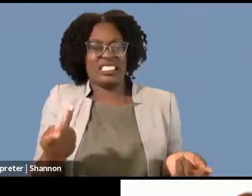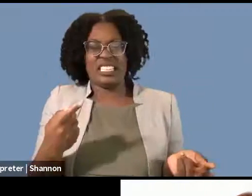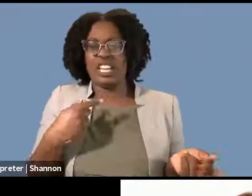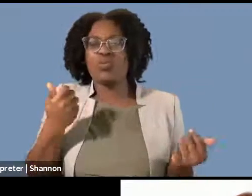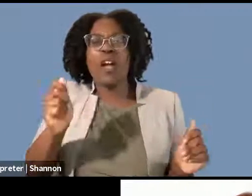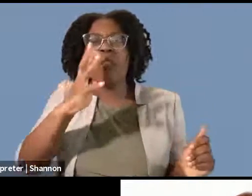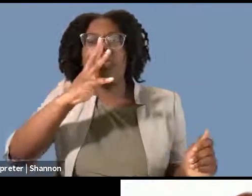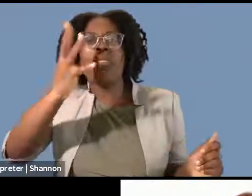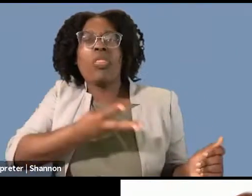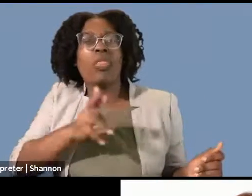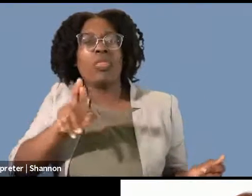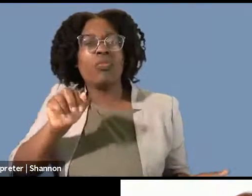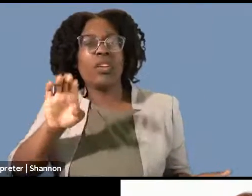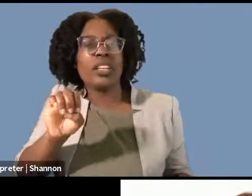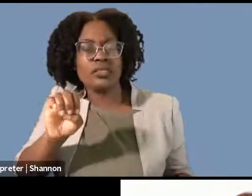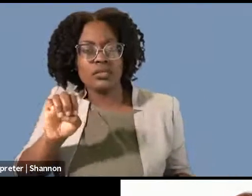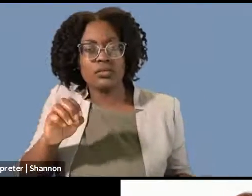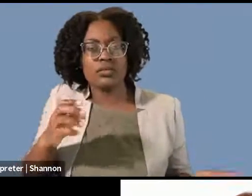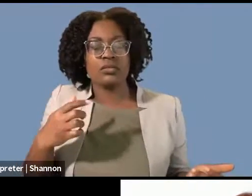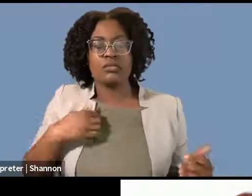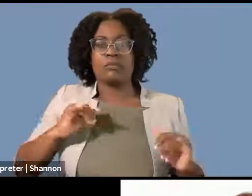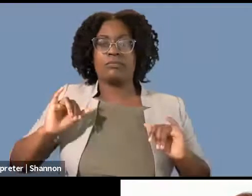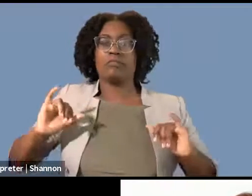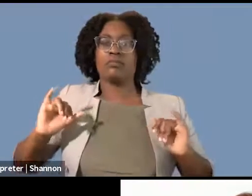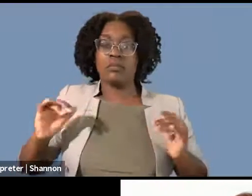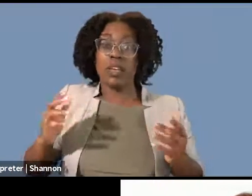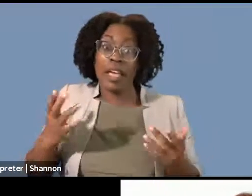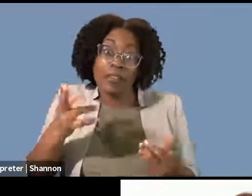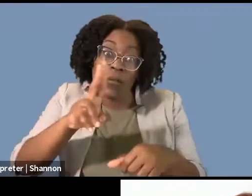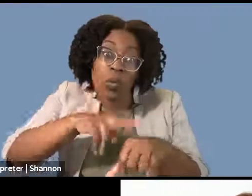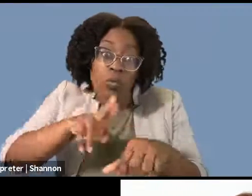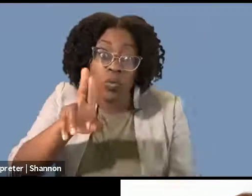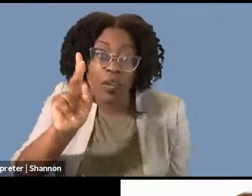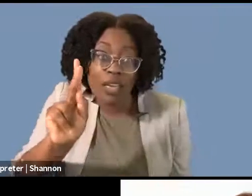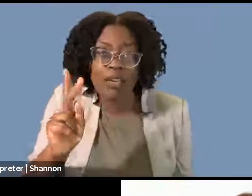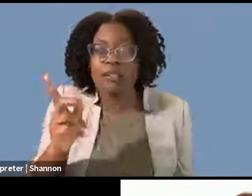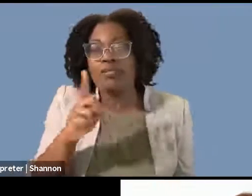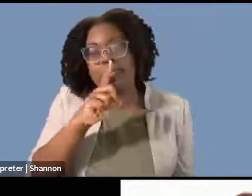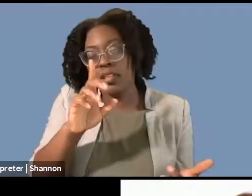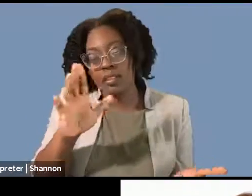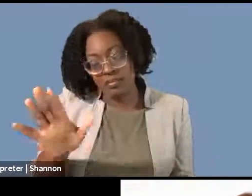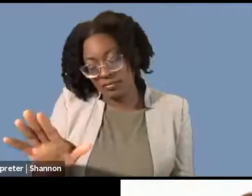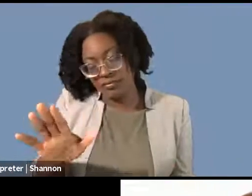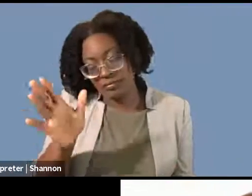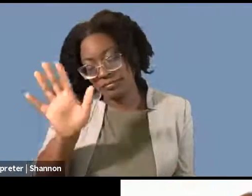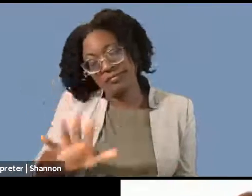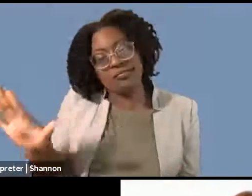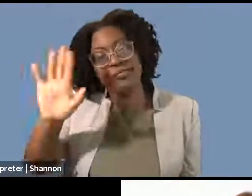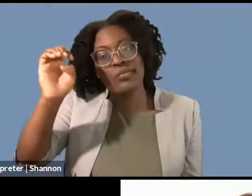people of color. Then the UK -- basically all of Europe has these issues even though they may not